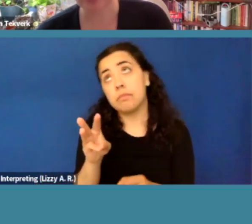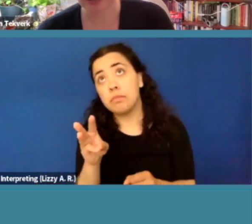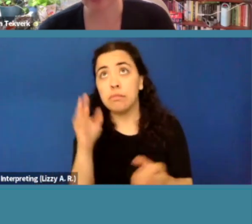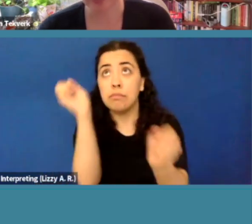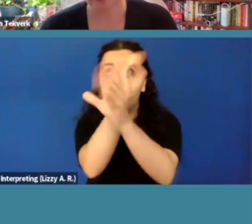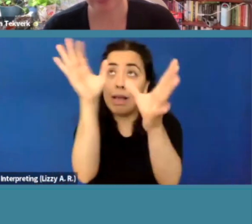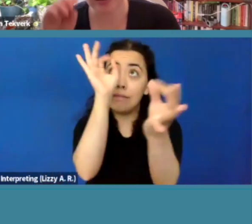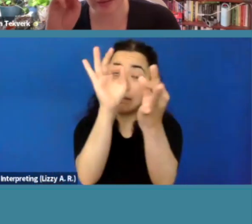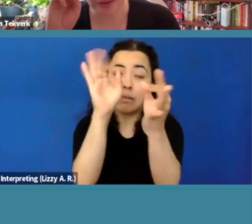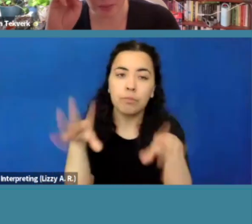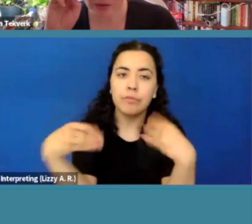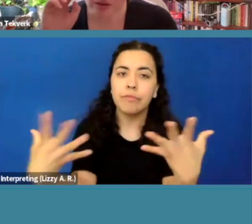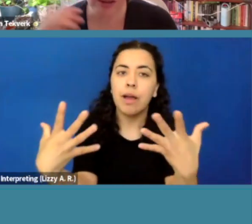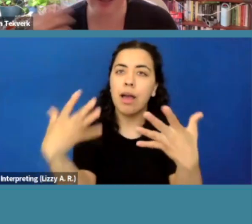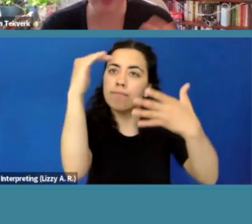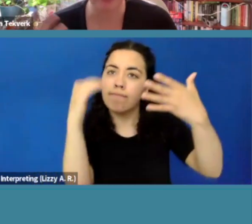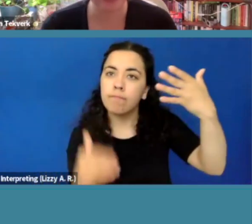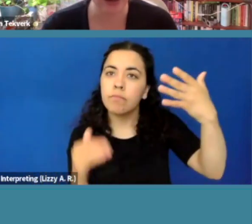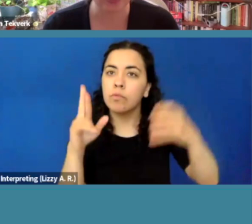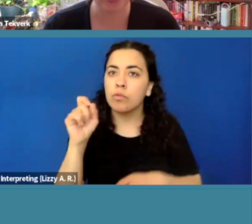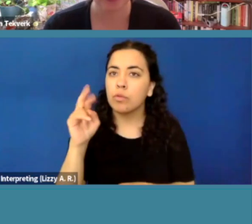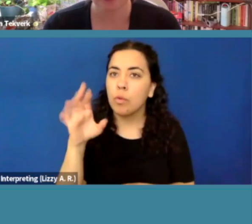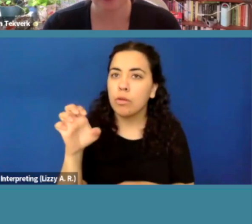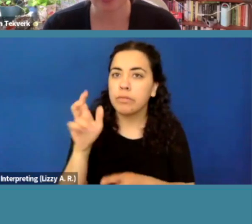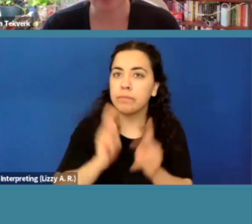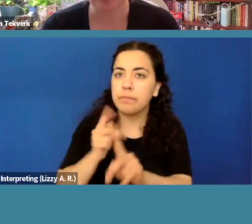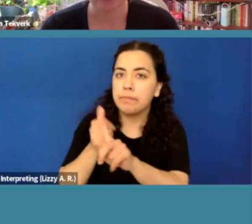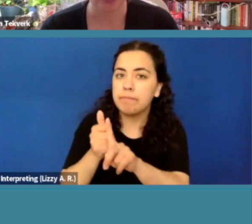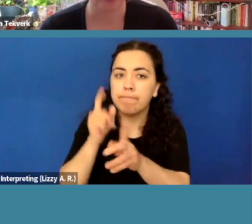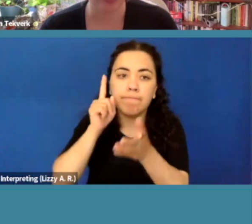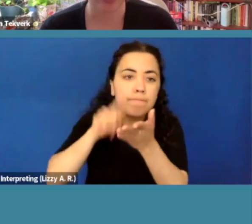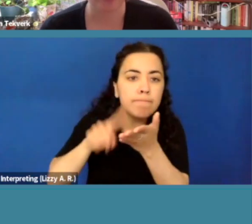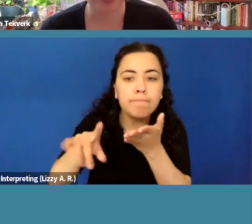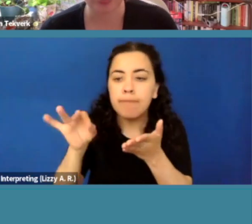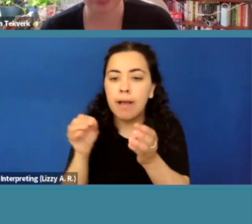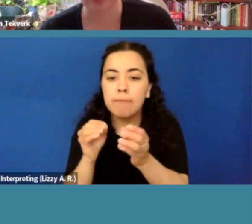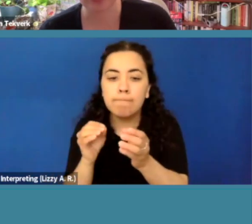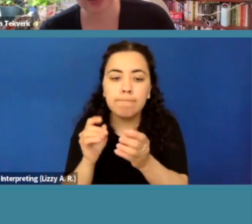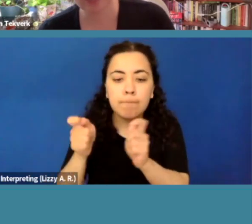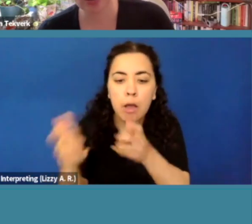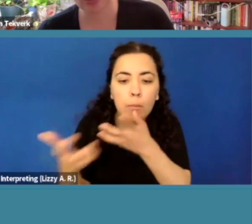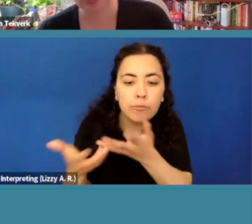planning resources for people so that they can find out what accommodations are available,